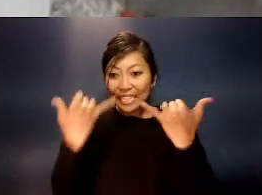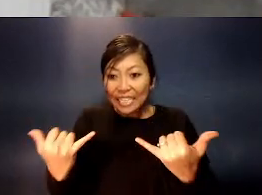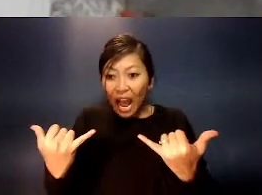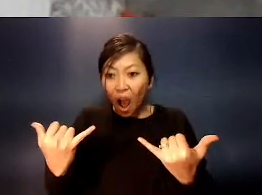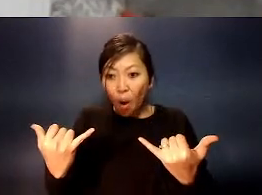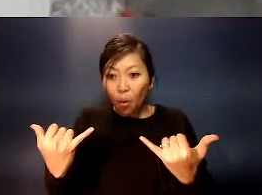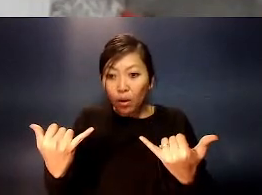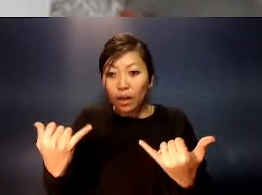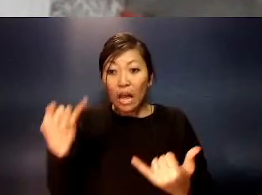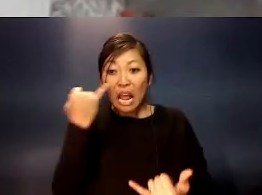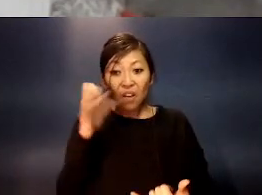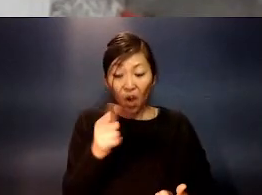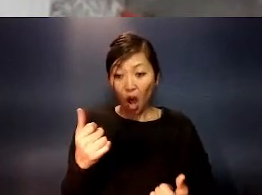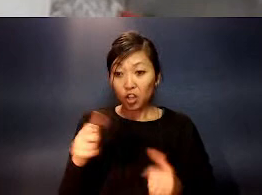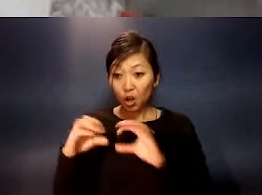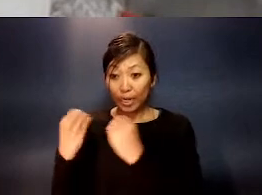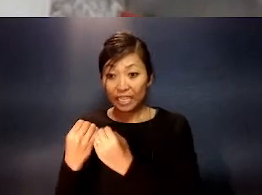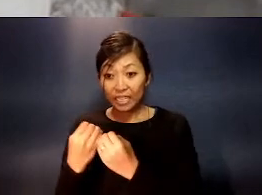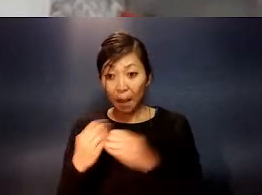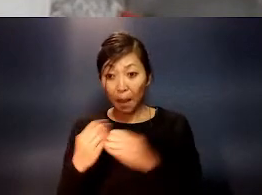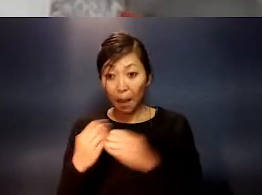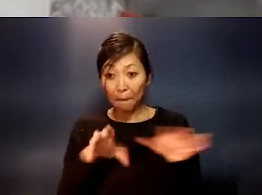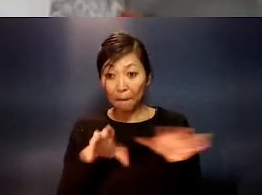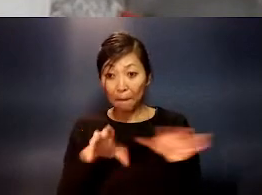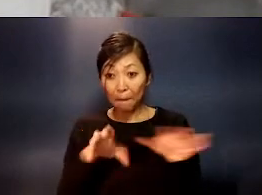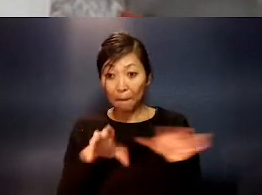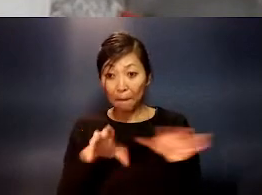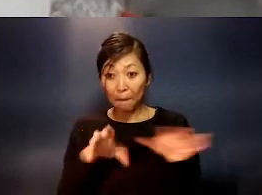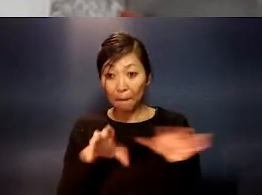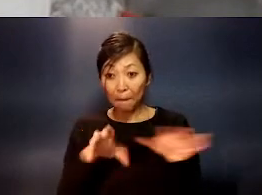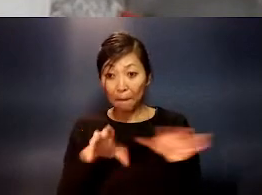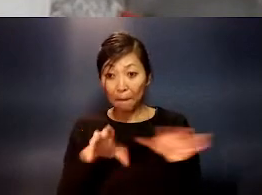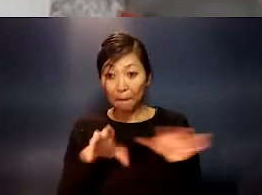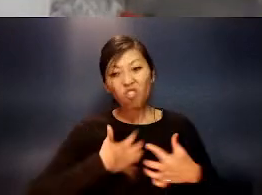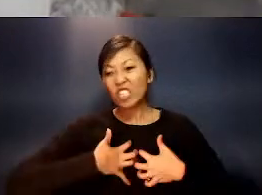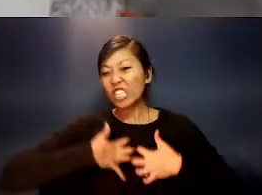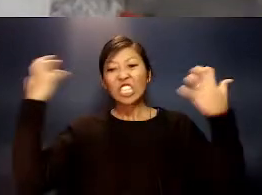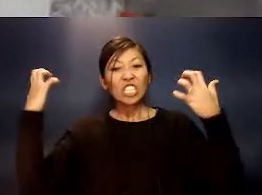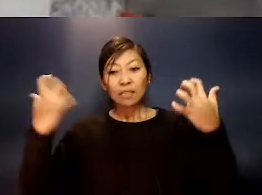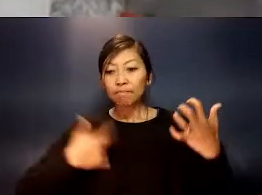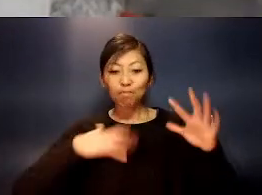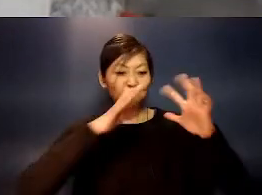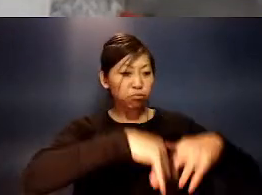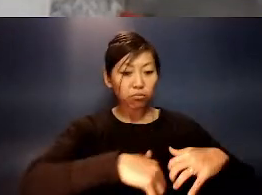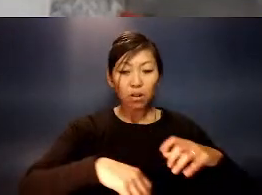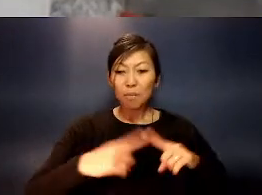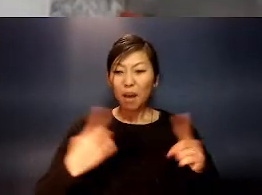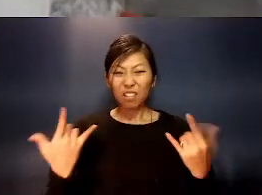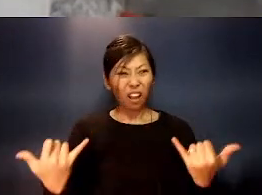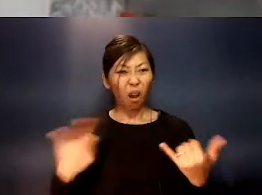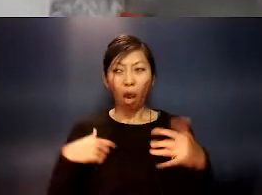SINCERELY HOPE THAT FOLKS THAT HAVE SAID, WE'RE GOING TO HAVE A BOTH/AND THAT LOOKS A LOT LIKE INVESTING IN THE OLD SYSTEM ARE ALL RIGHT, YOU KNOW, I HOPE CRIME IS